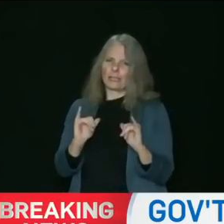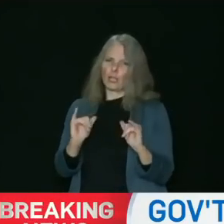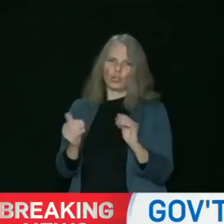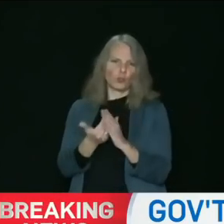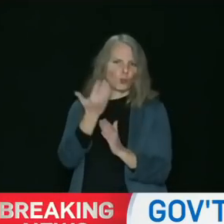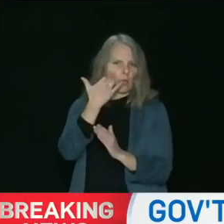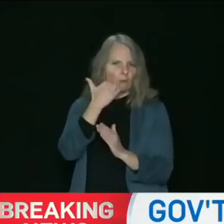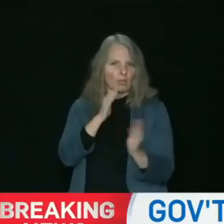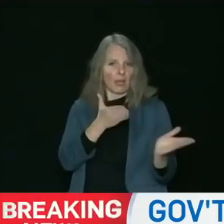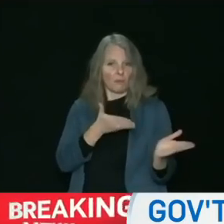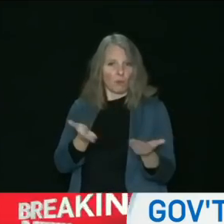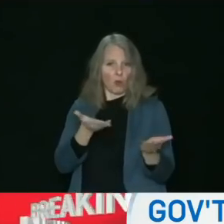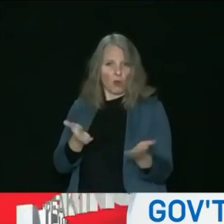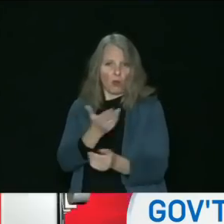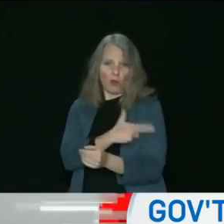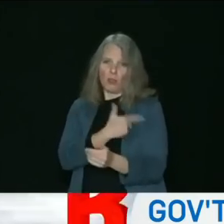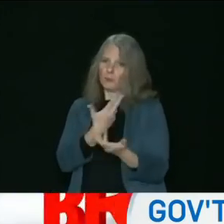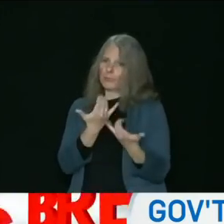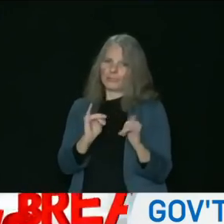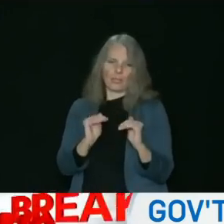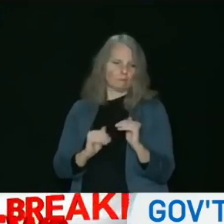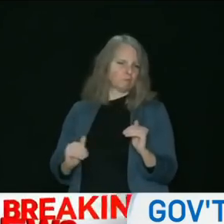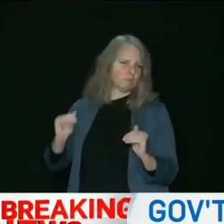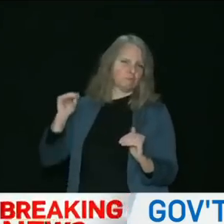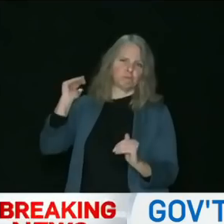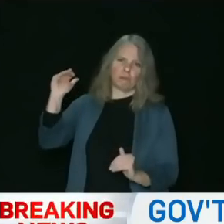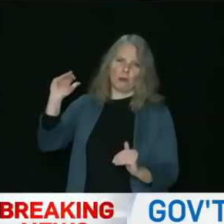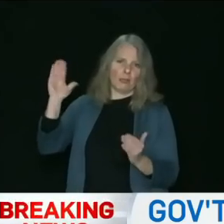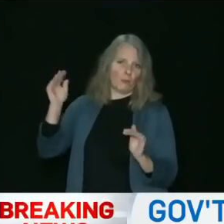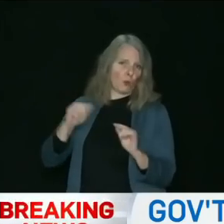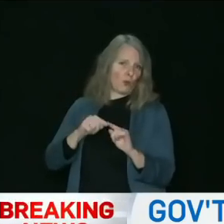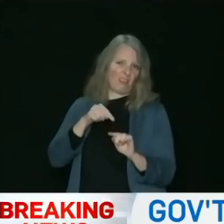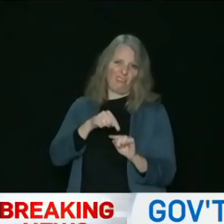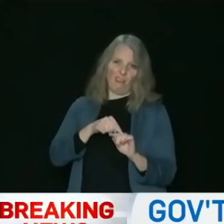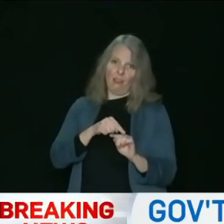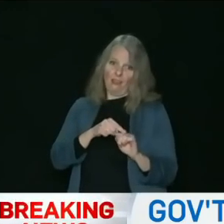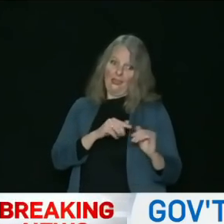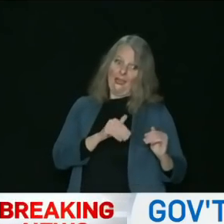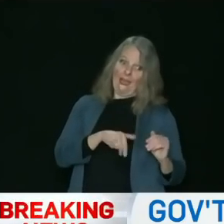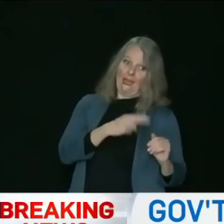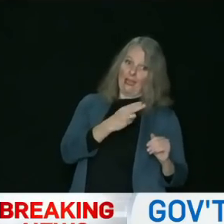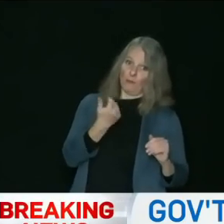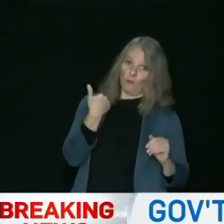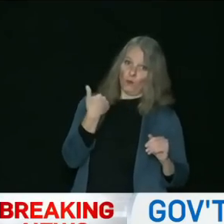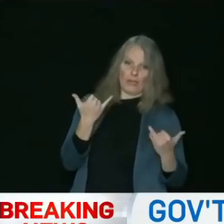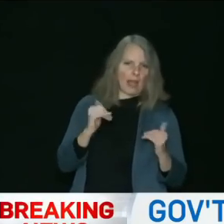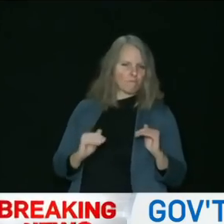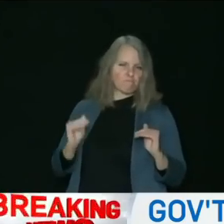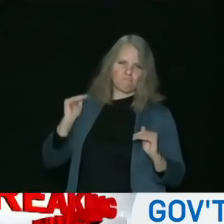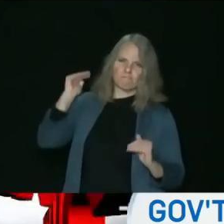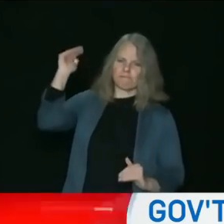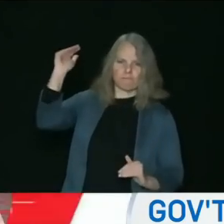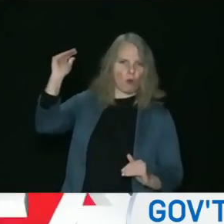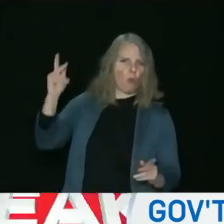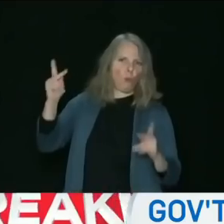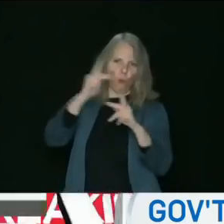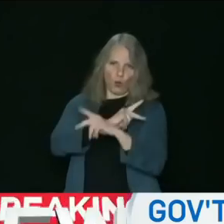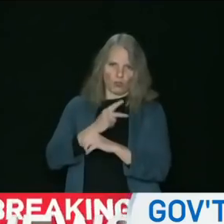CASES IN HOSPITALIZATIONS, IT'S MUCH LOWER FOR OMICRON.